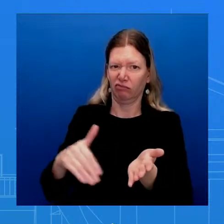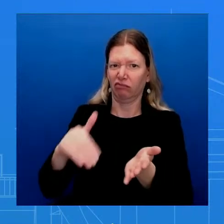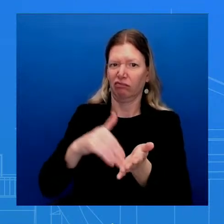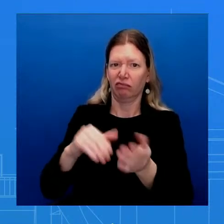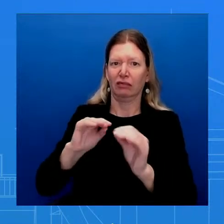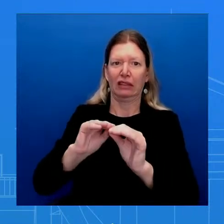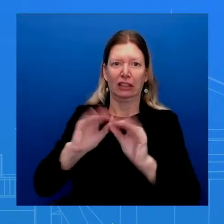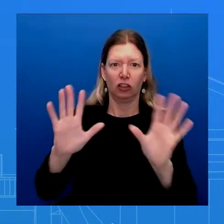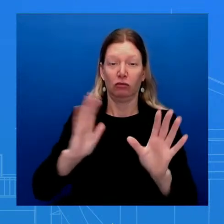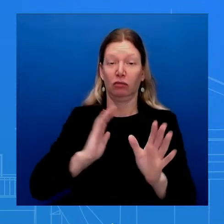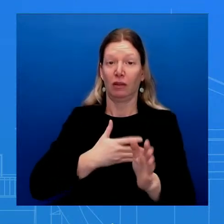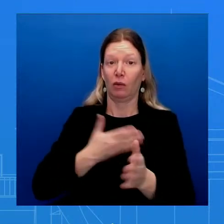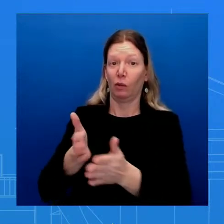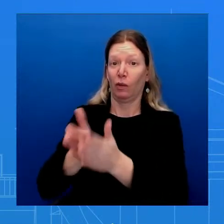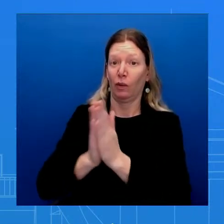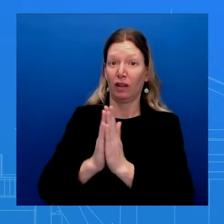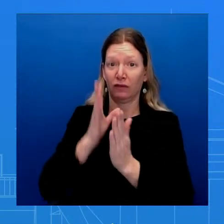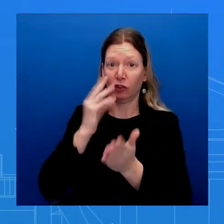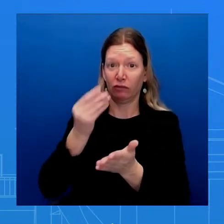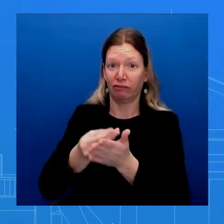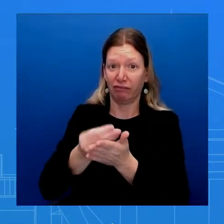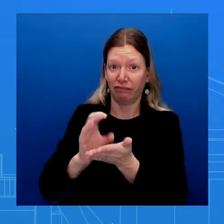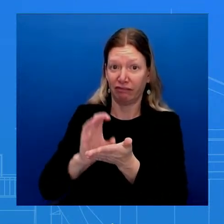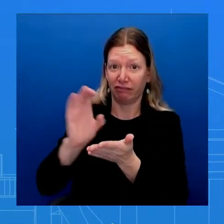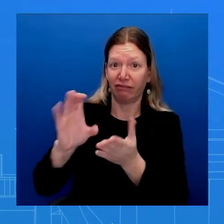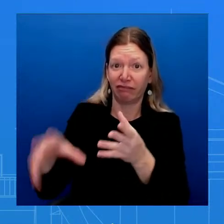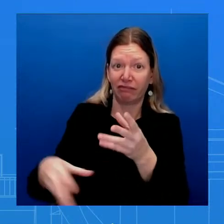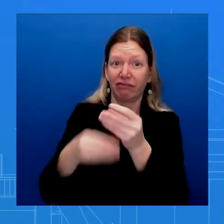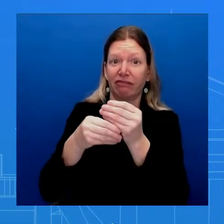how important it is and why we think it's important. And we've laid that out,